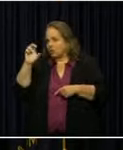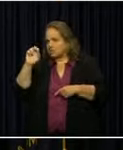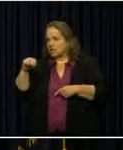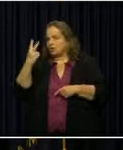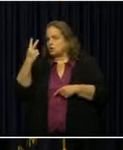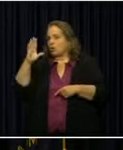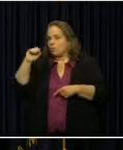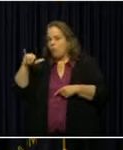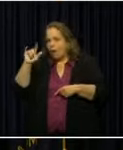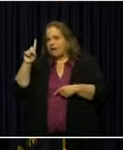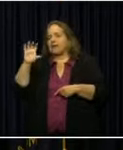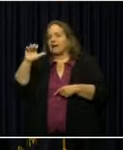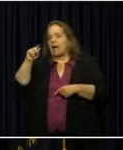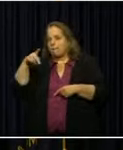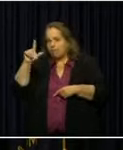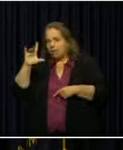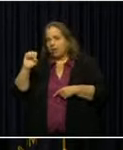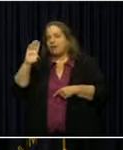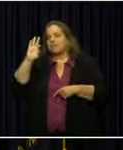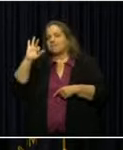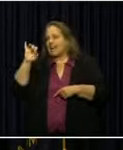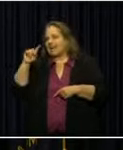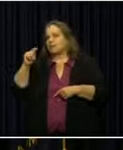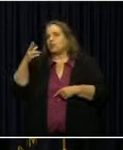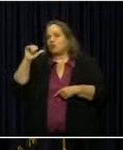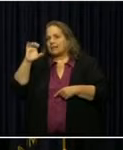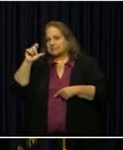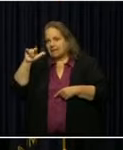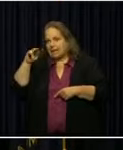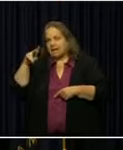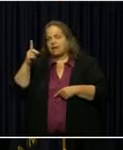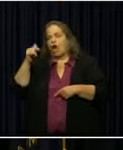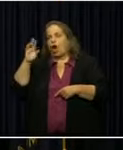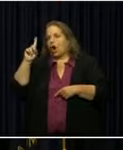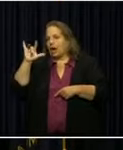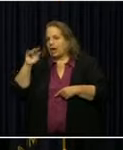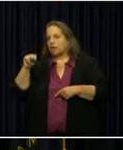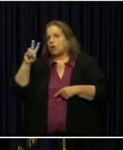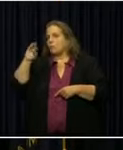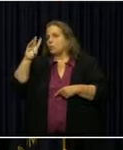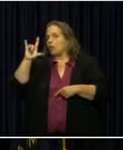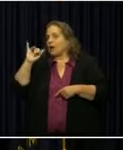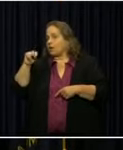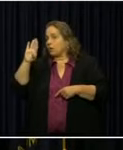THE NEW DEATHS INCLUDE AN 80-YEAR-OLD FEMALE FROM